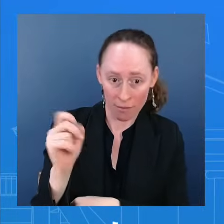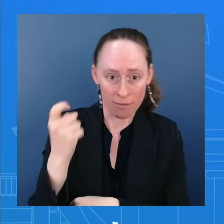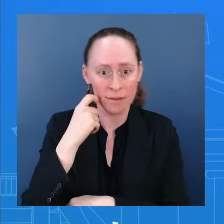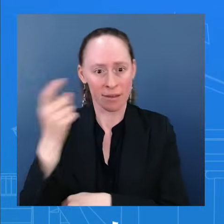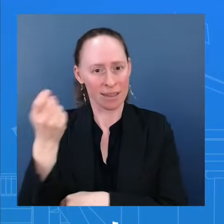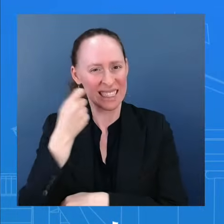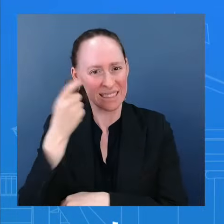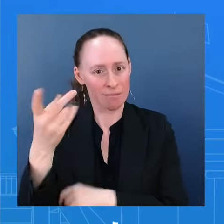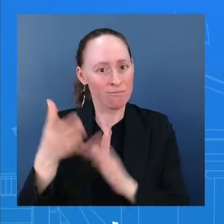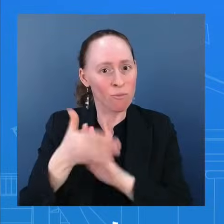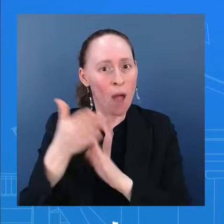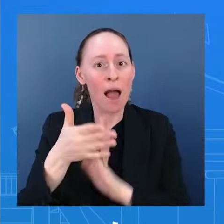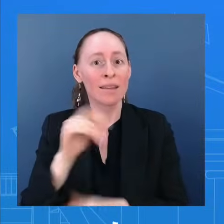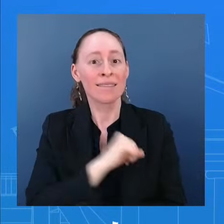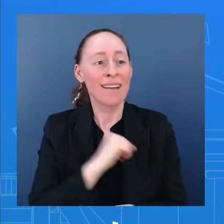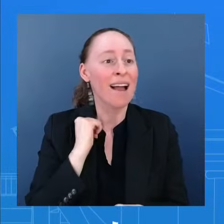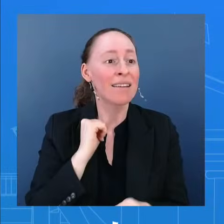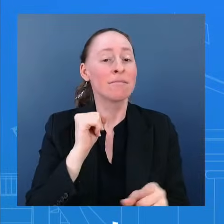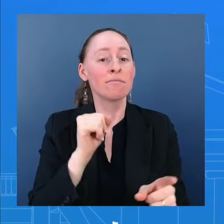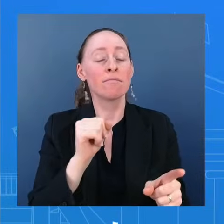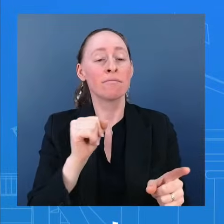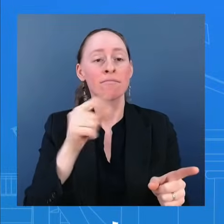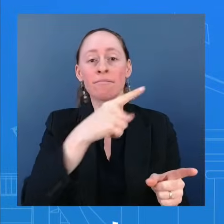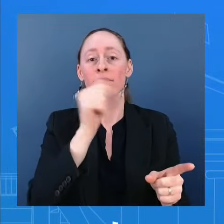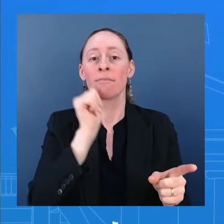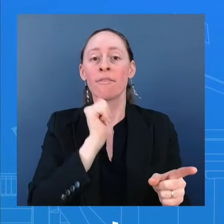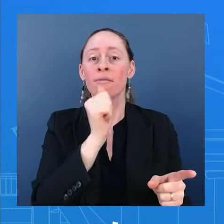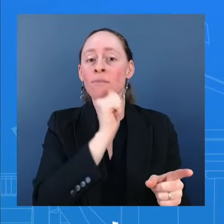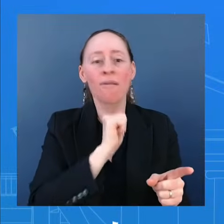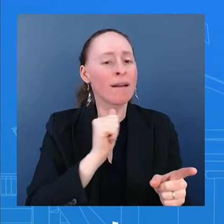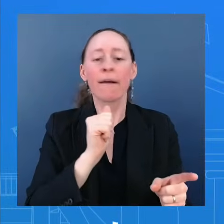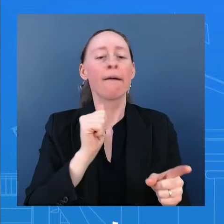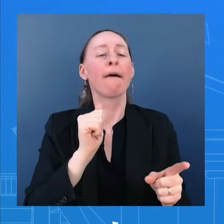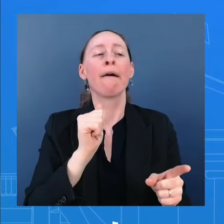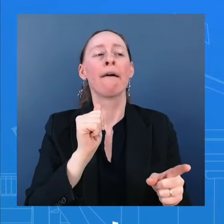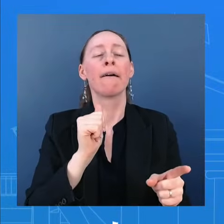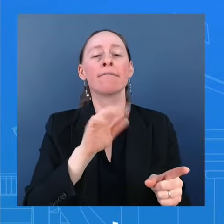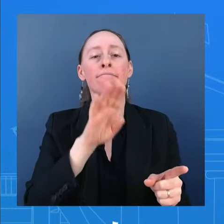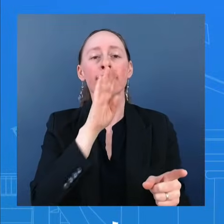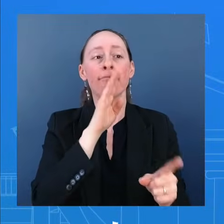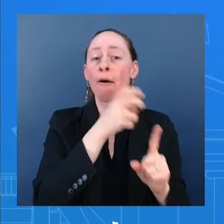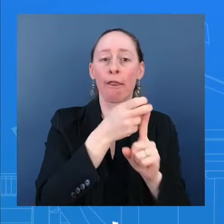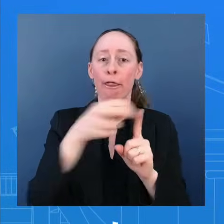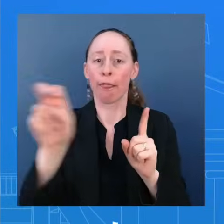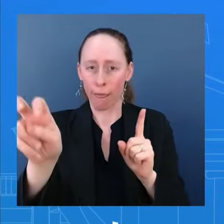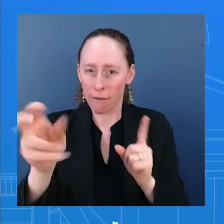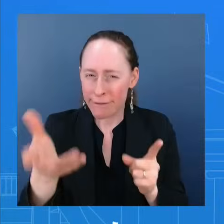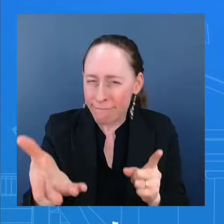is putting forward for various jobs. That is for him and his team to speak to. The -- but what I can tell you: